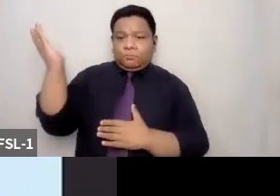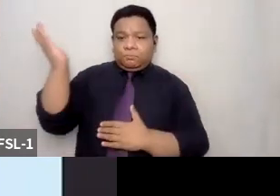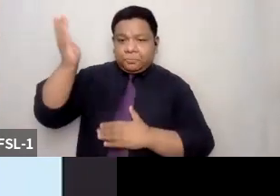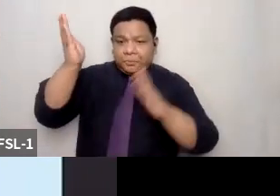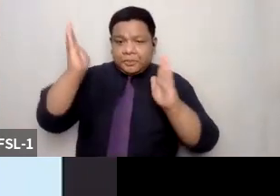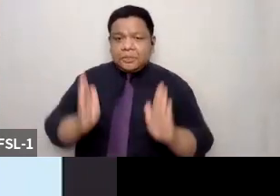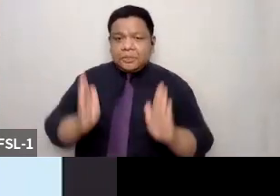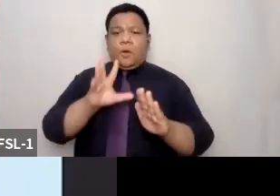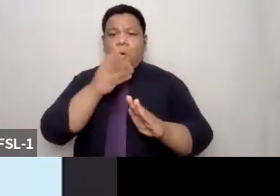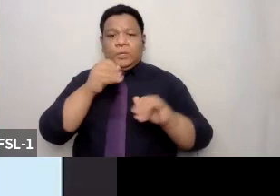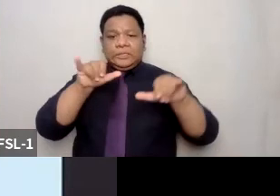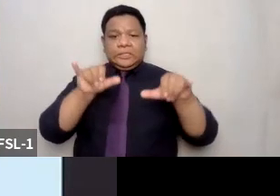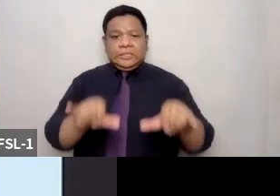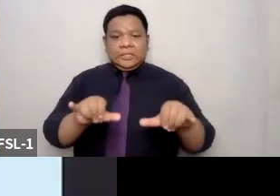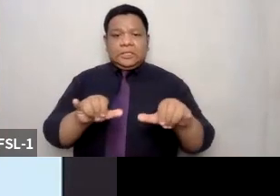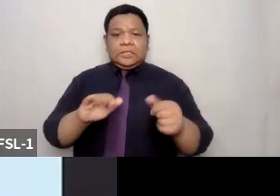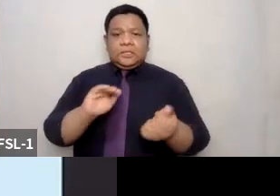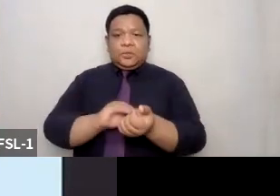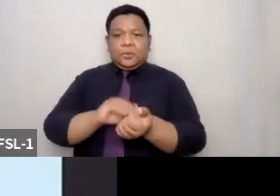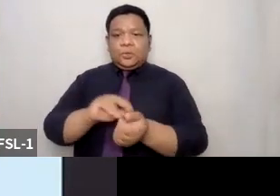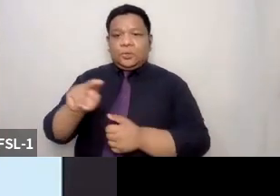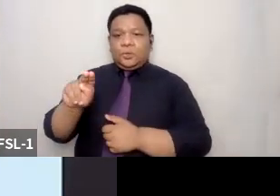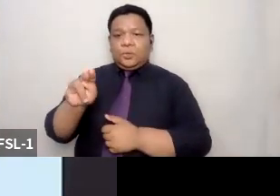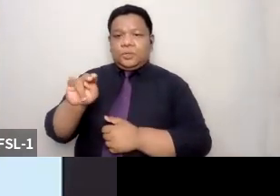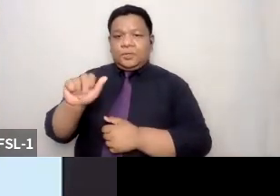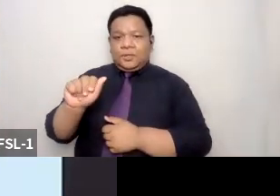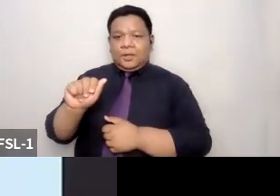Doc Nina moved her class for us.